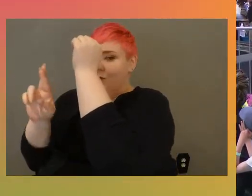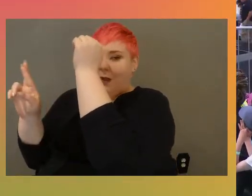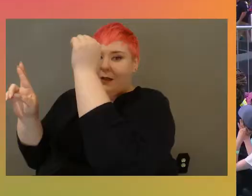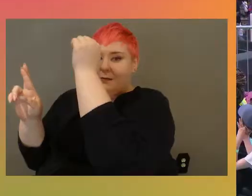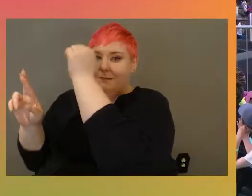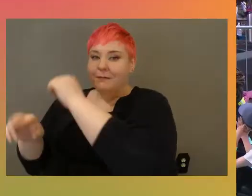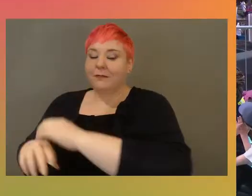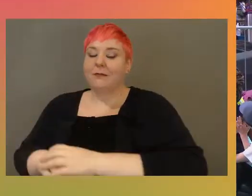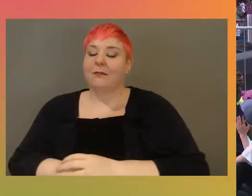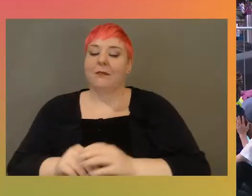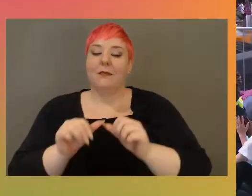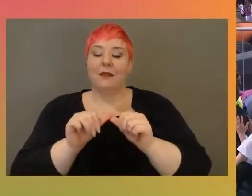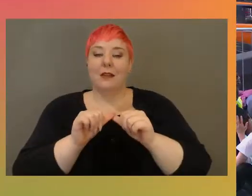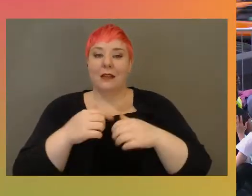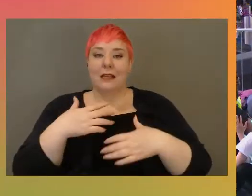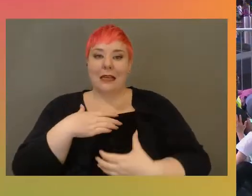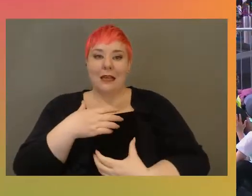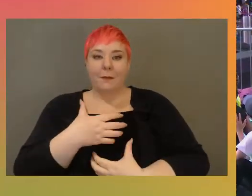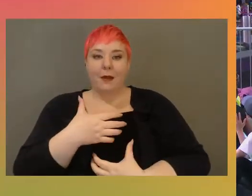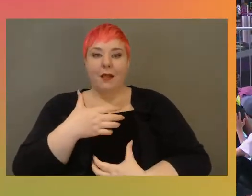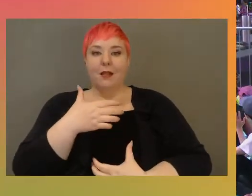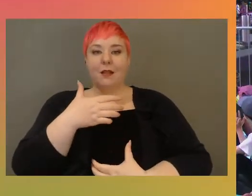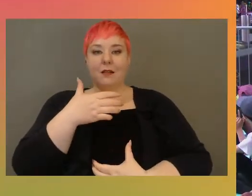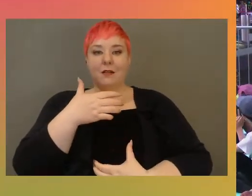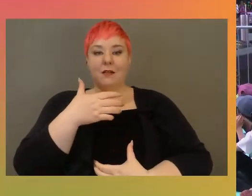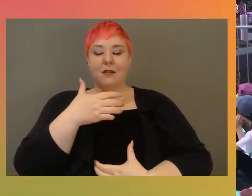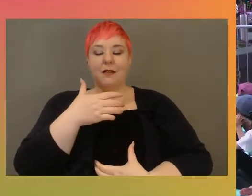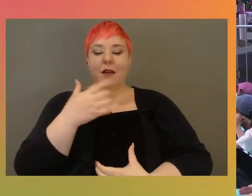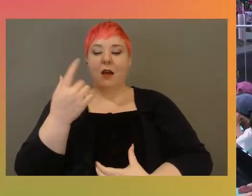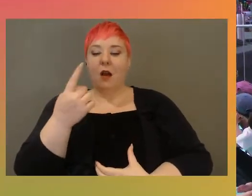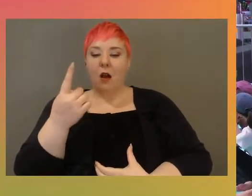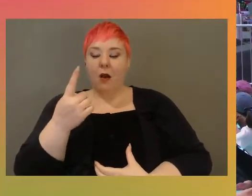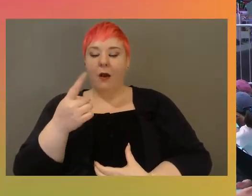TO KEEP REACHING, KEEP GOING, KEEP GOING. NOW, LEFT ARM ON THE INSIDE OF THE LEFT LEG, AND TURN TO THE